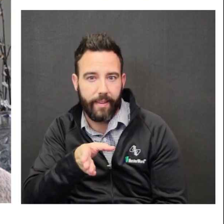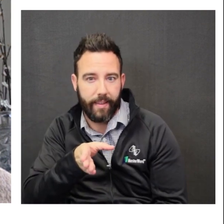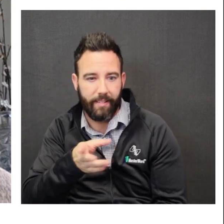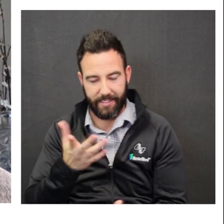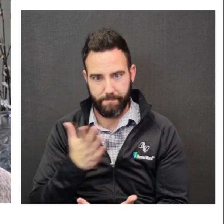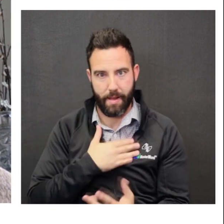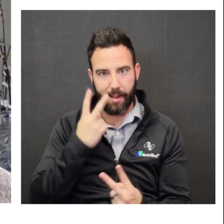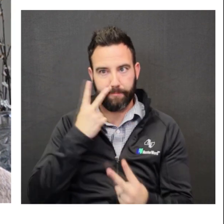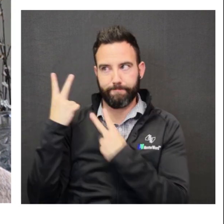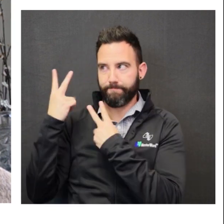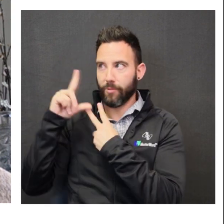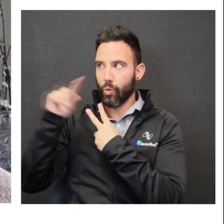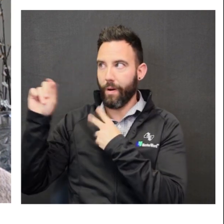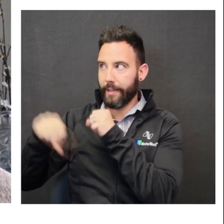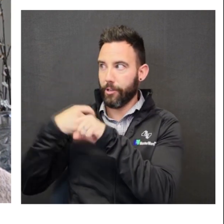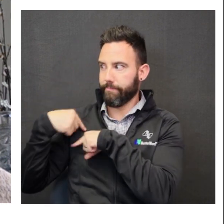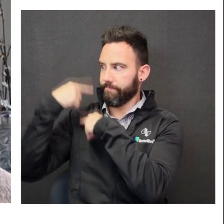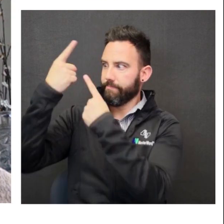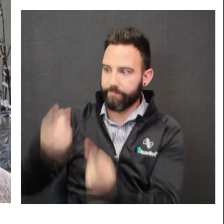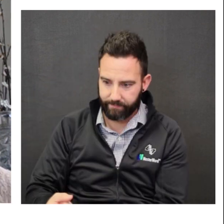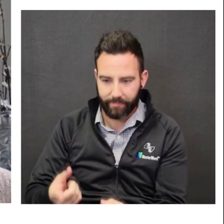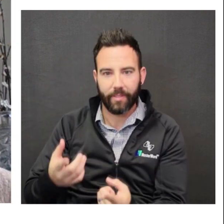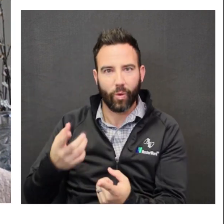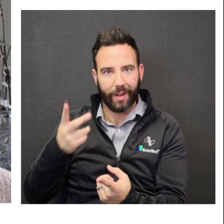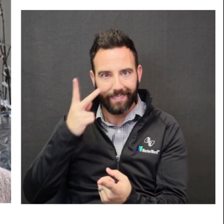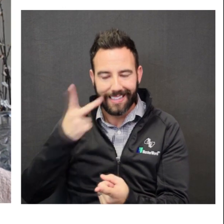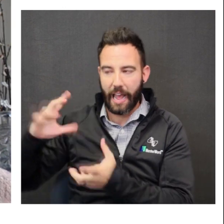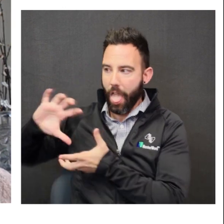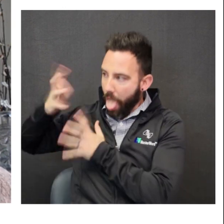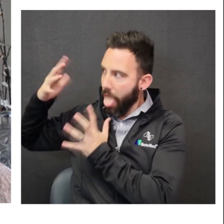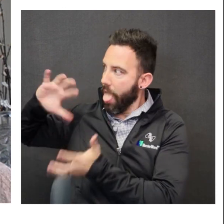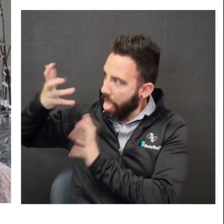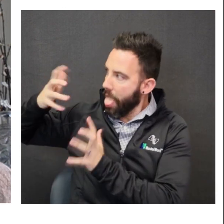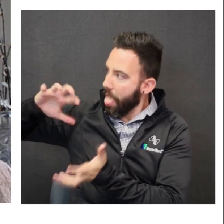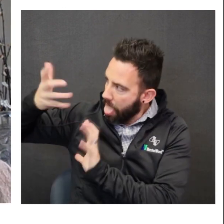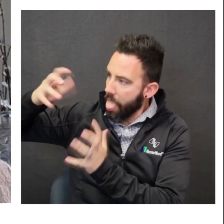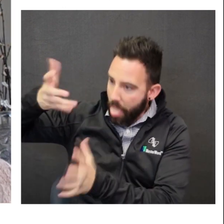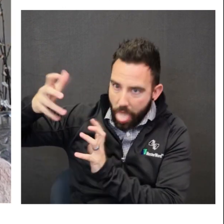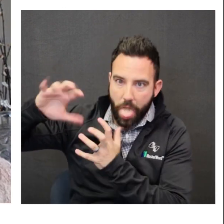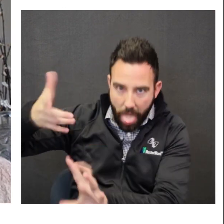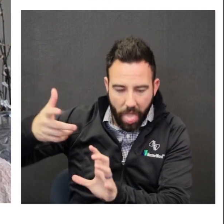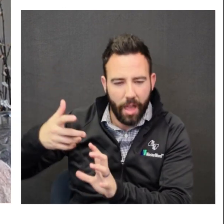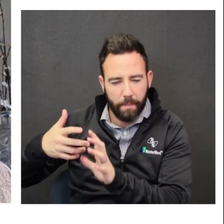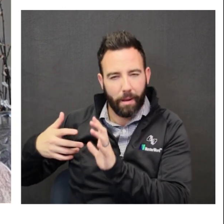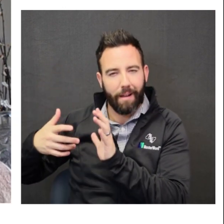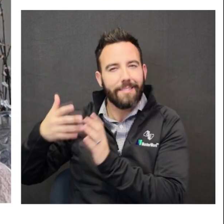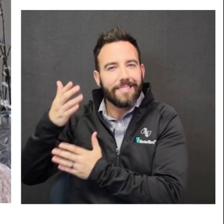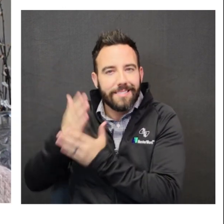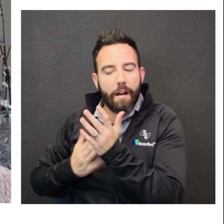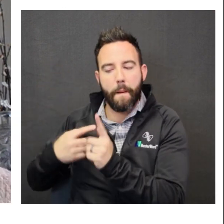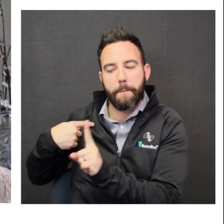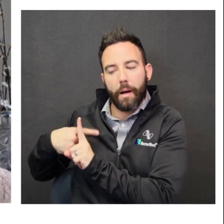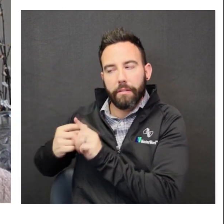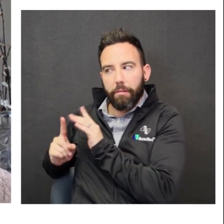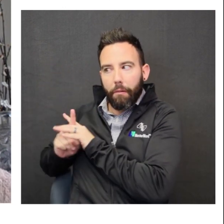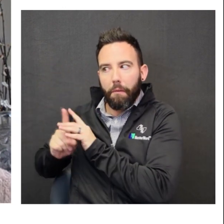societies over the last 20 years in particular and we see so much upheaval in how things are done and you know, it's really